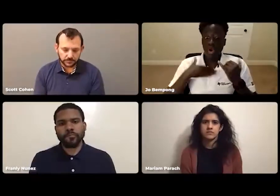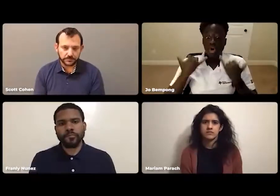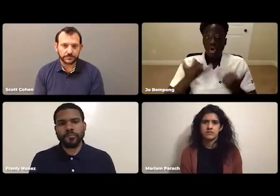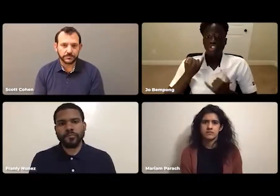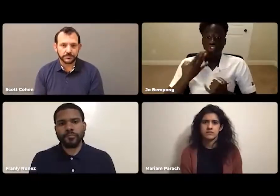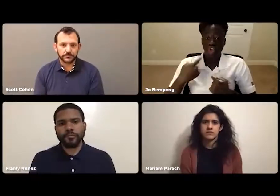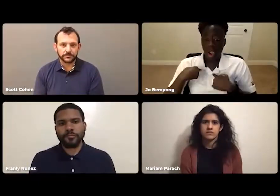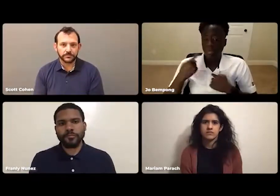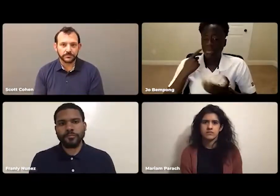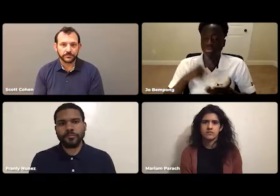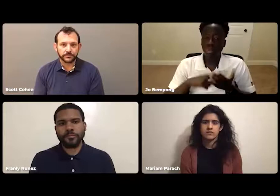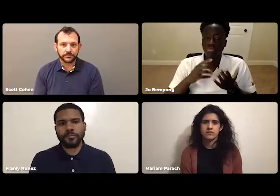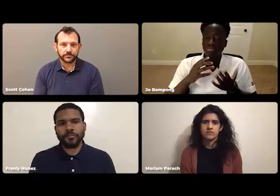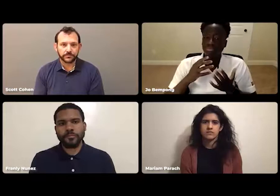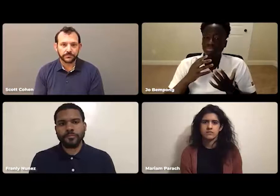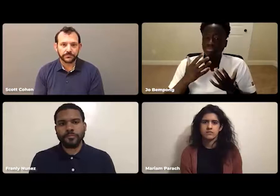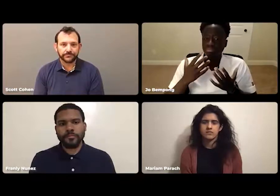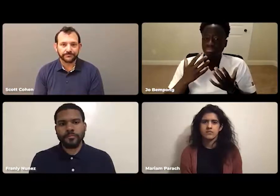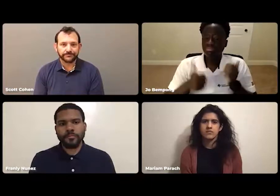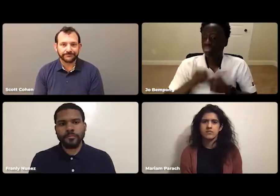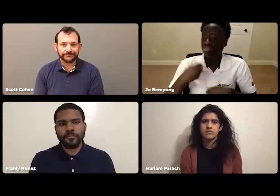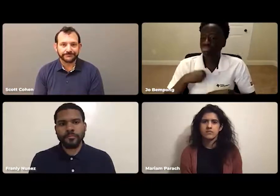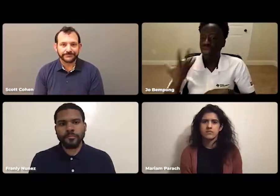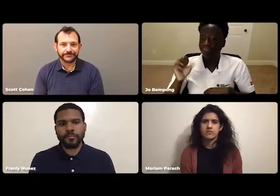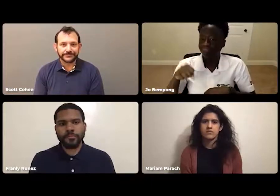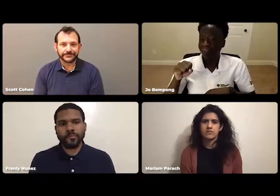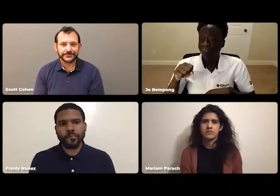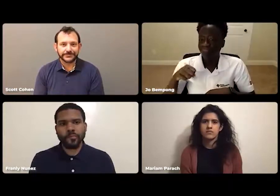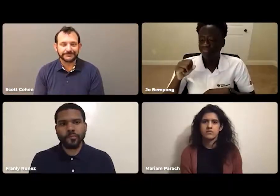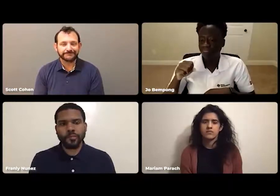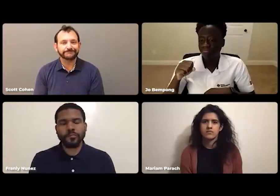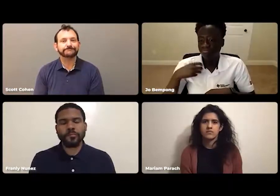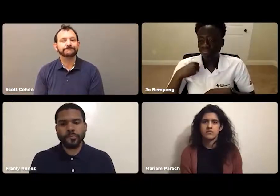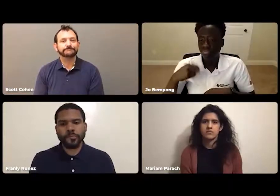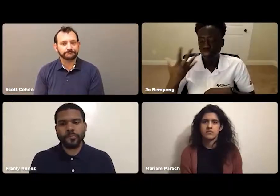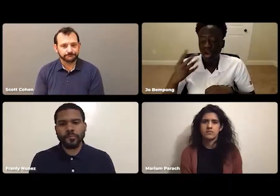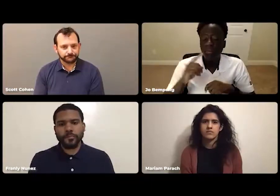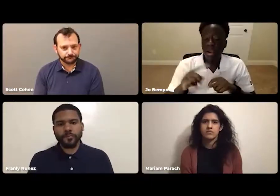There's true diversity, all nationalities represented there.